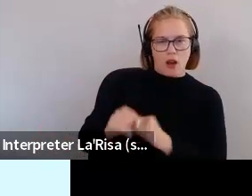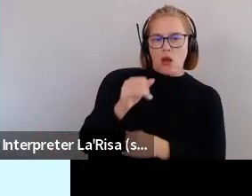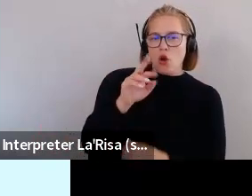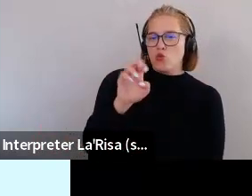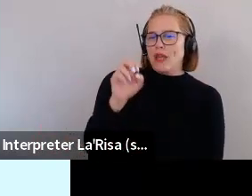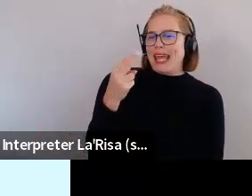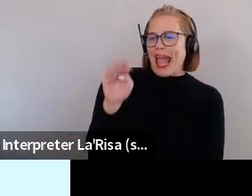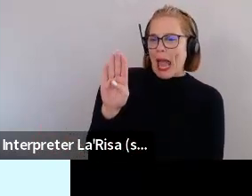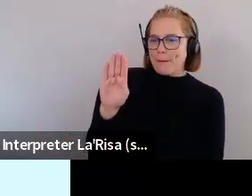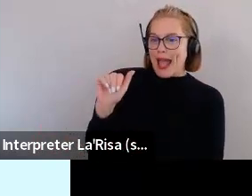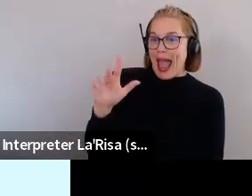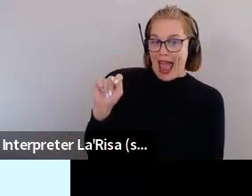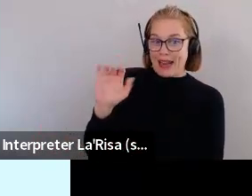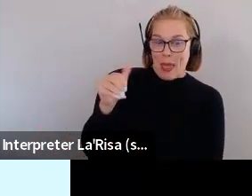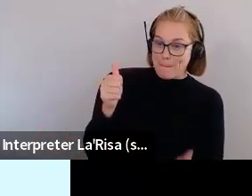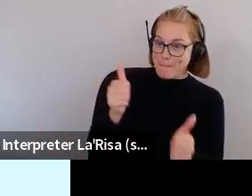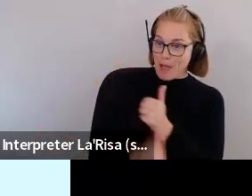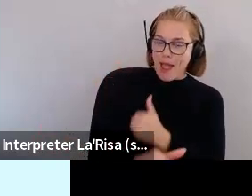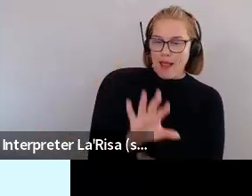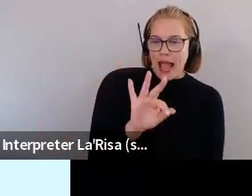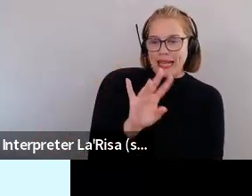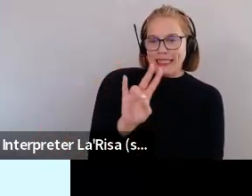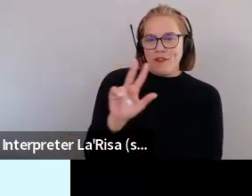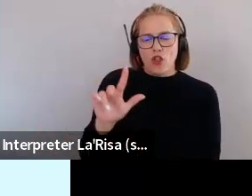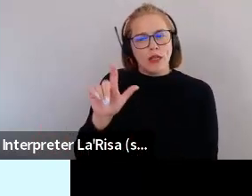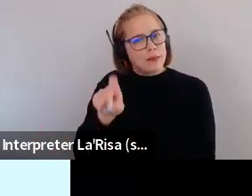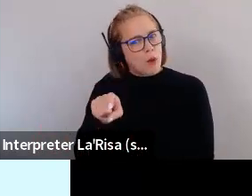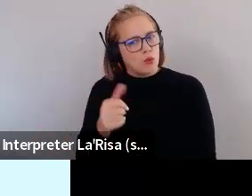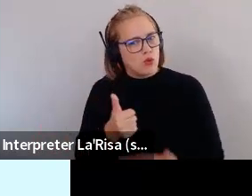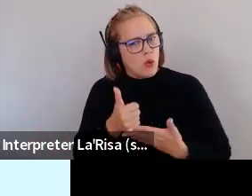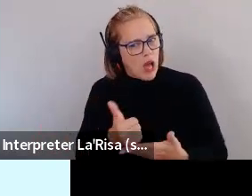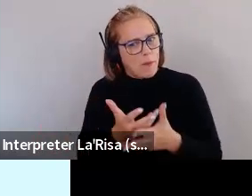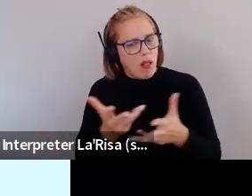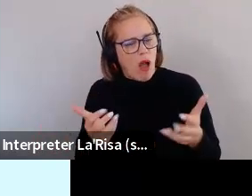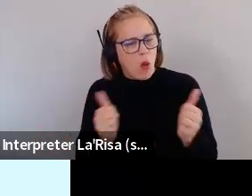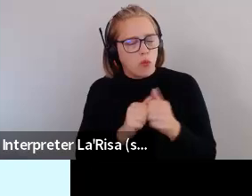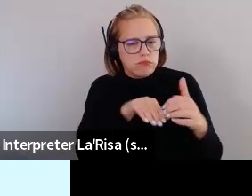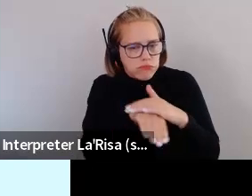life. In 1977, Judy led protests against the health education